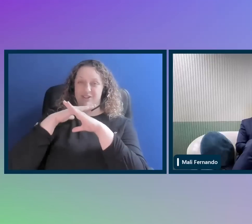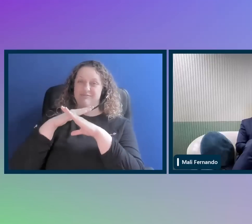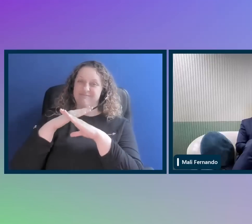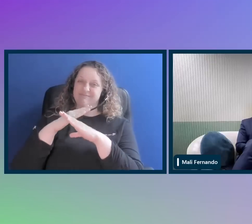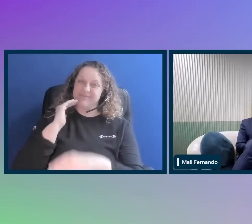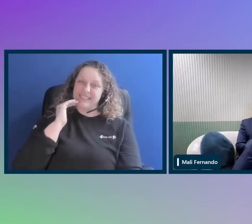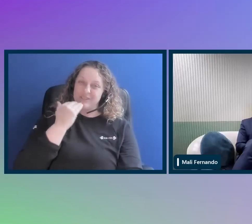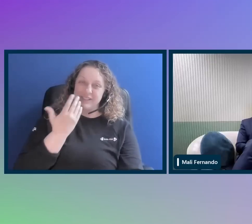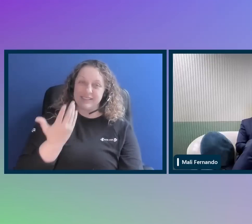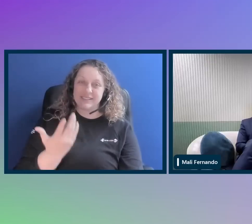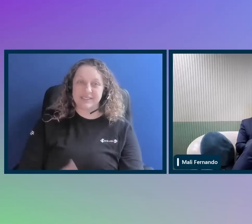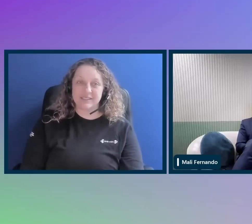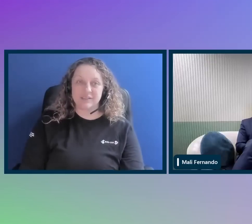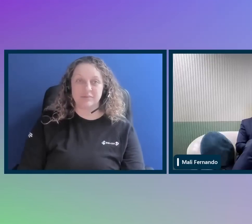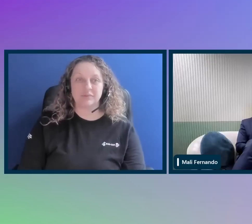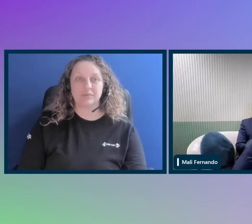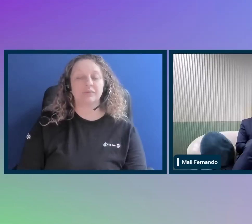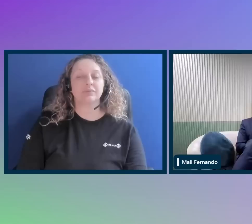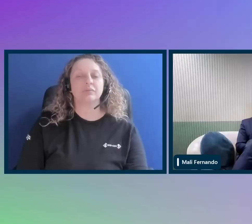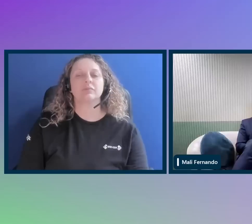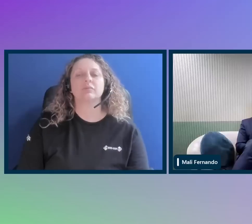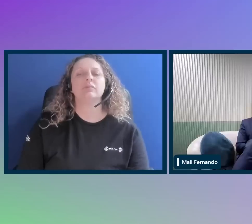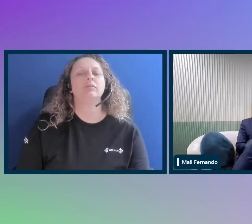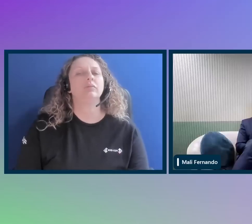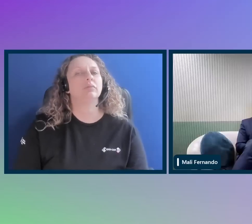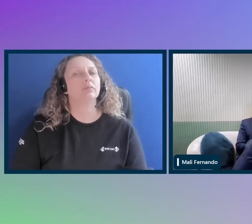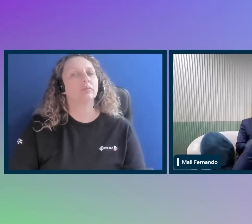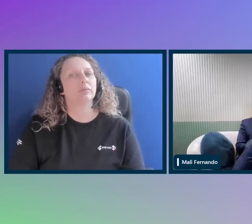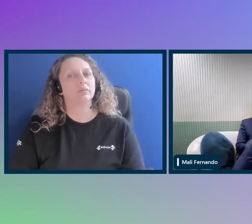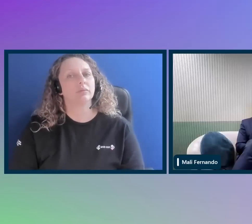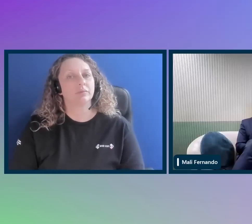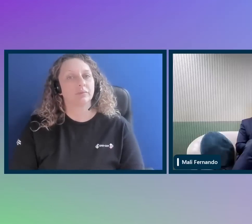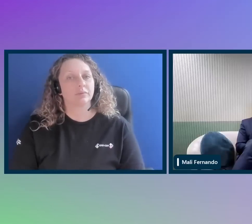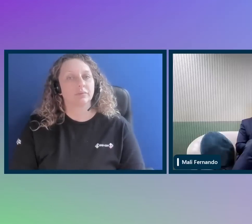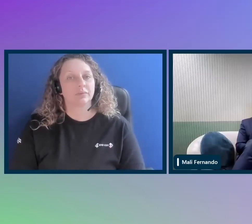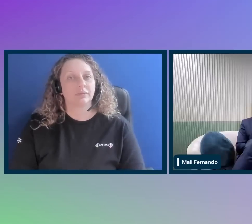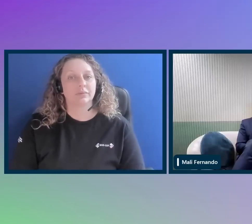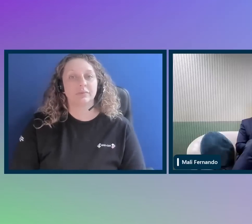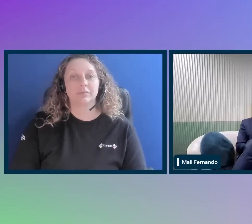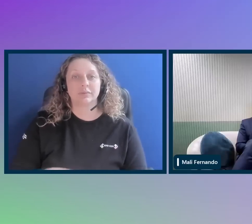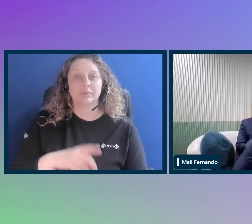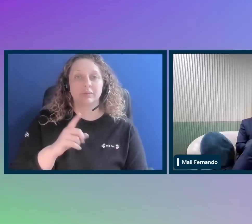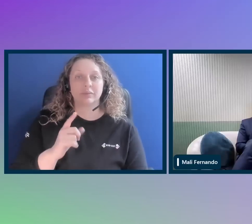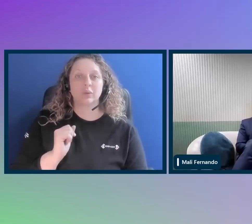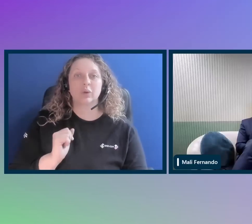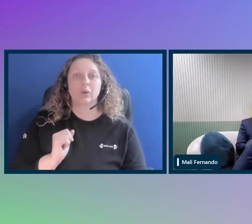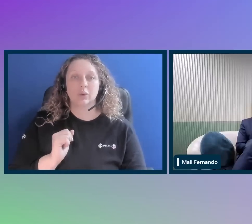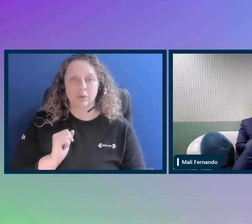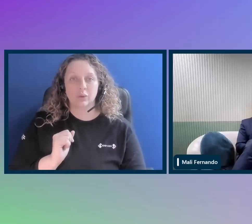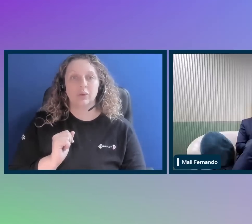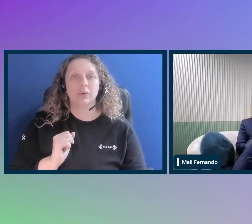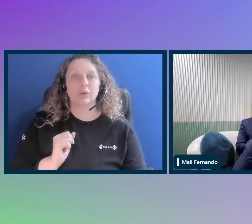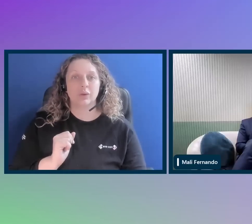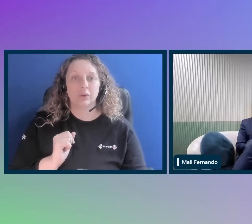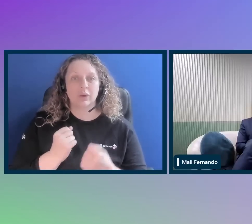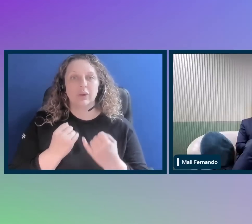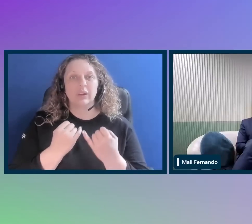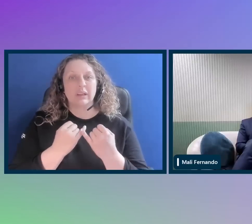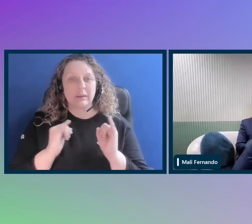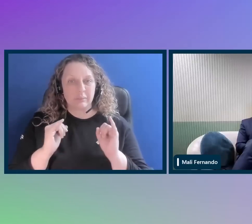You know, independence as consumers, independence as businesses,